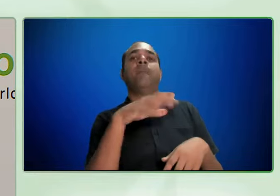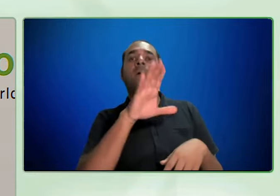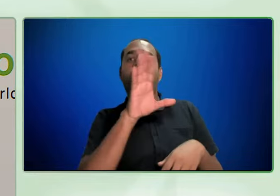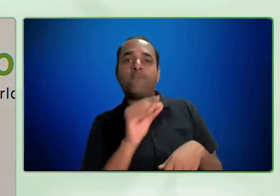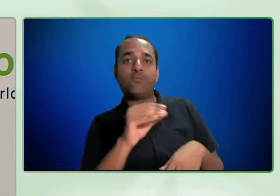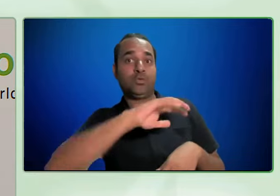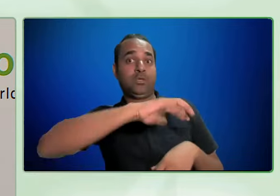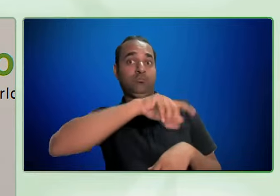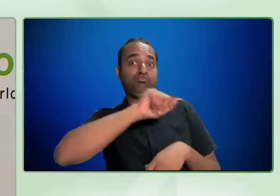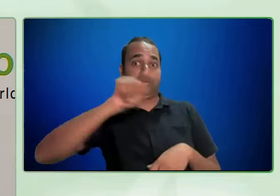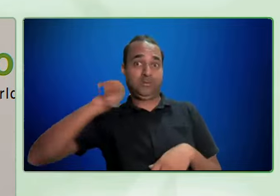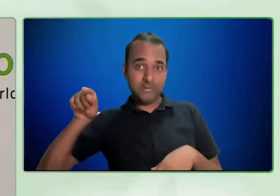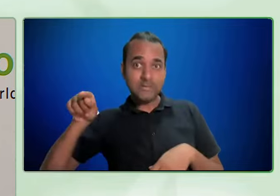it is much nearer.